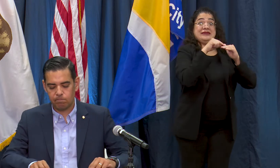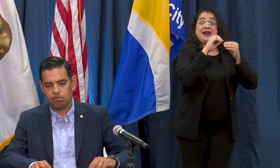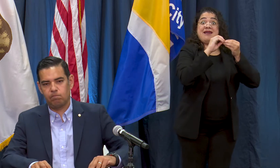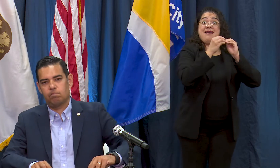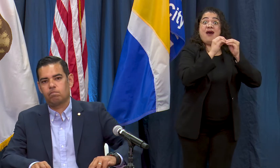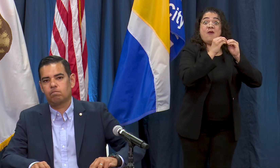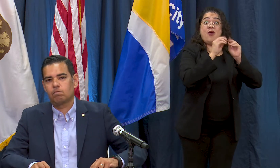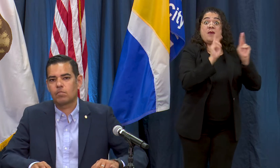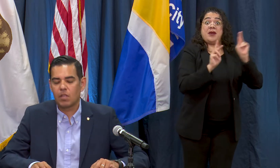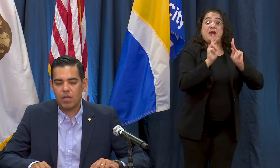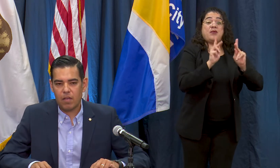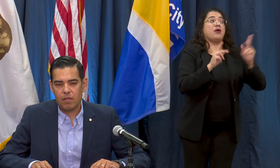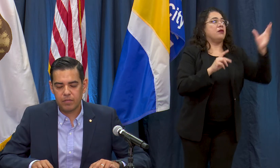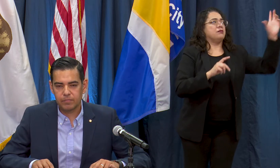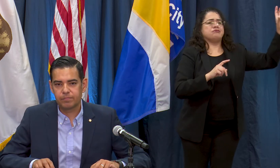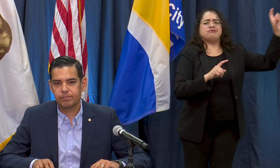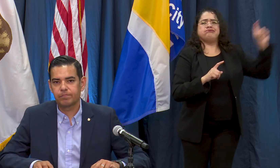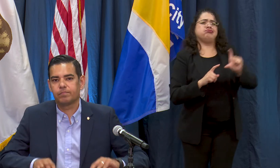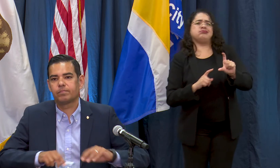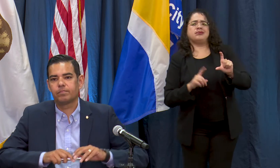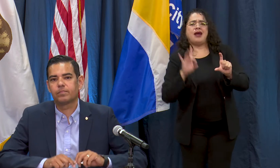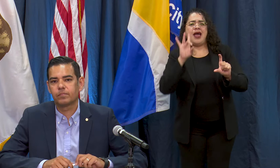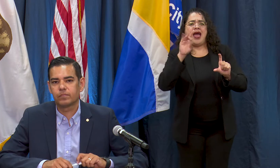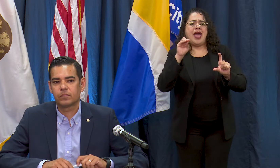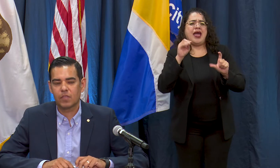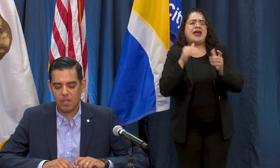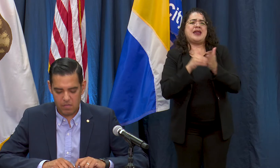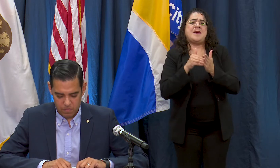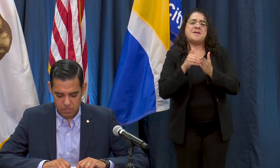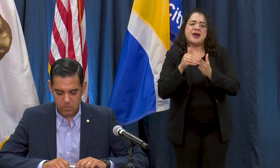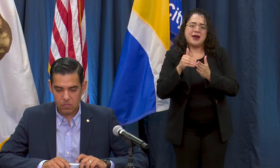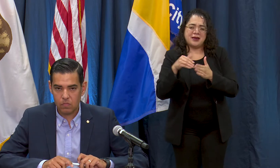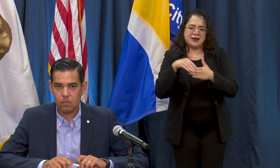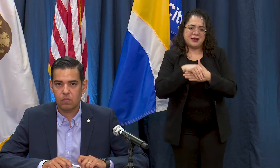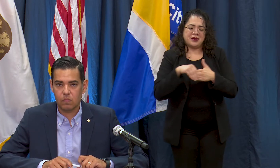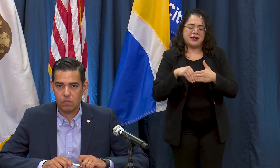government which I'm sure would have helped a lot with some of the deficits